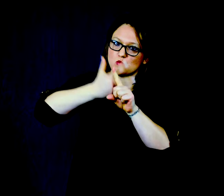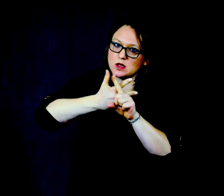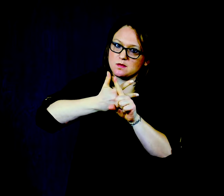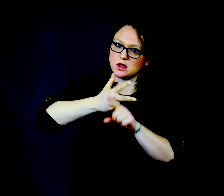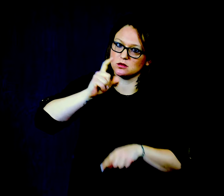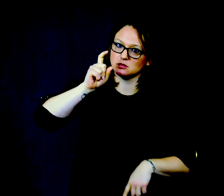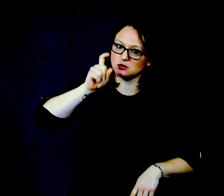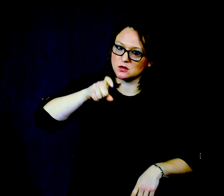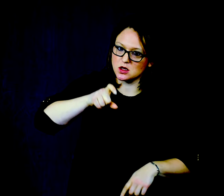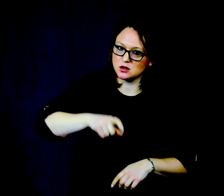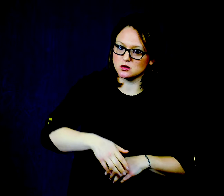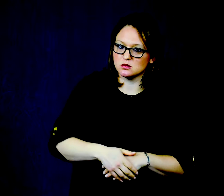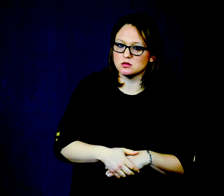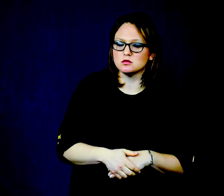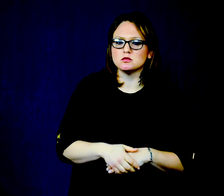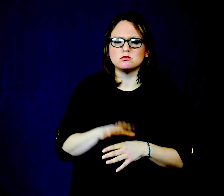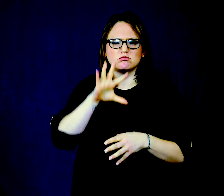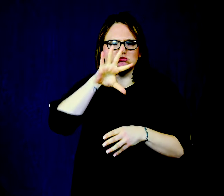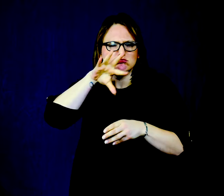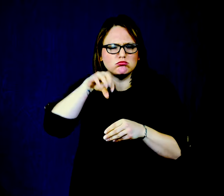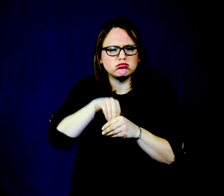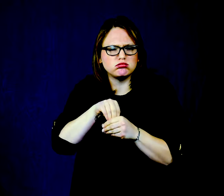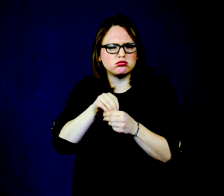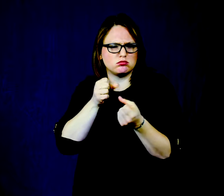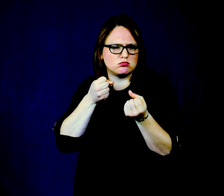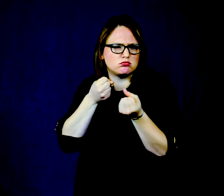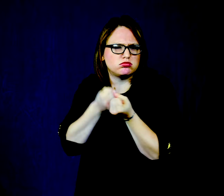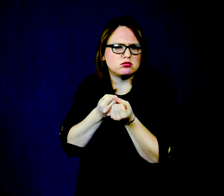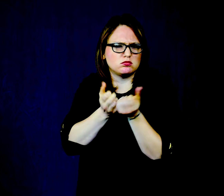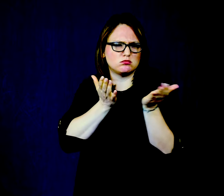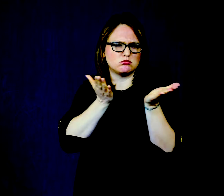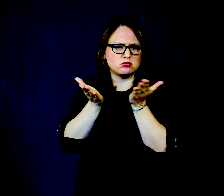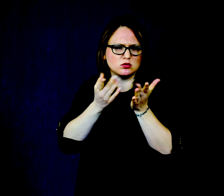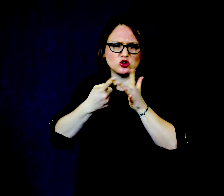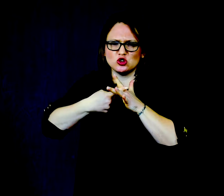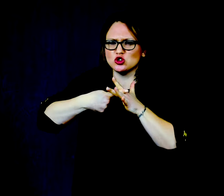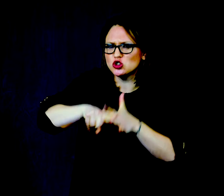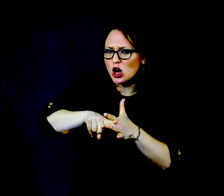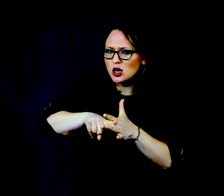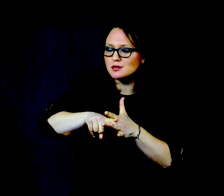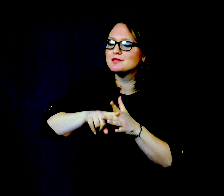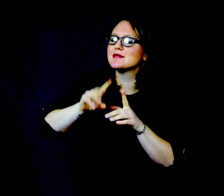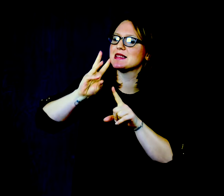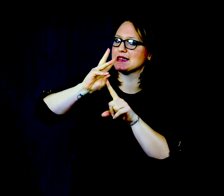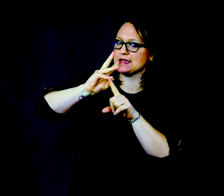beginning intervention services by six months.